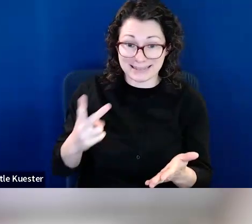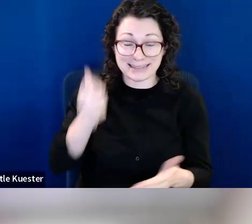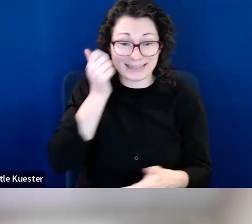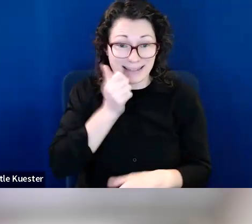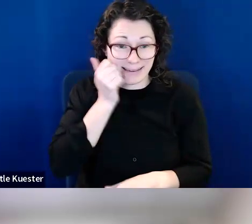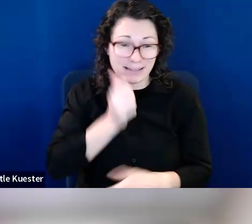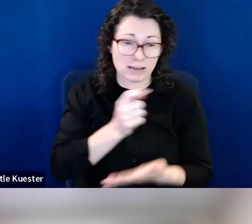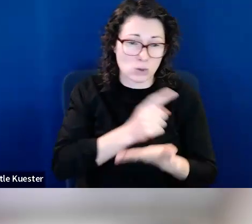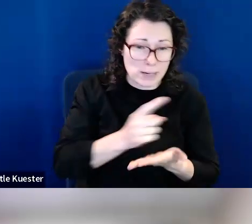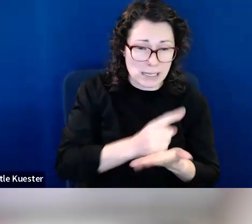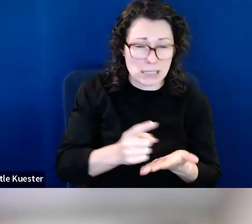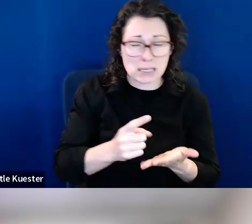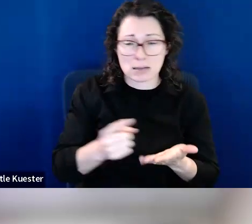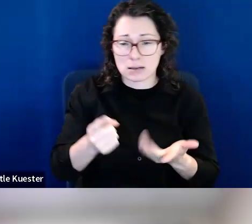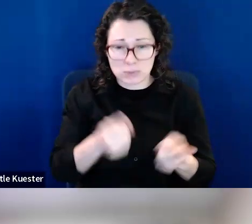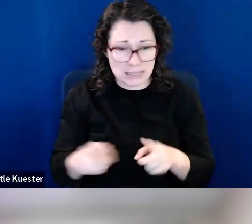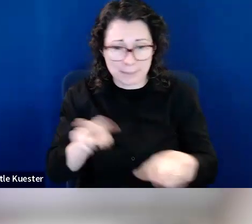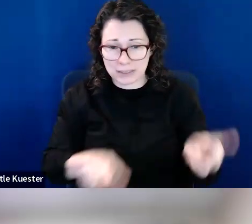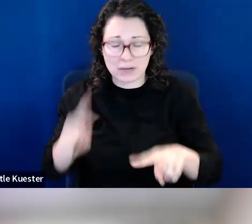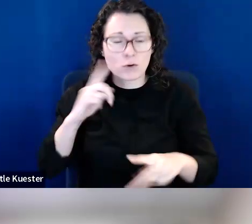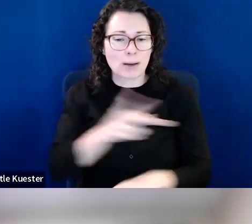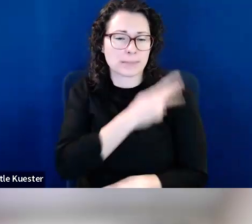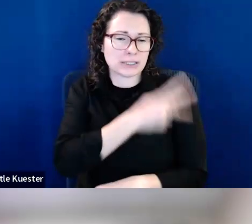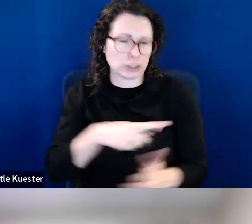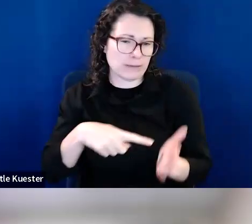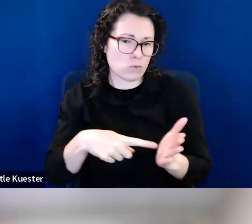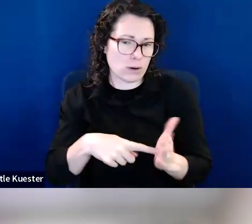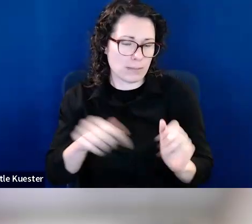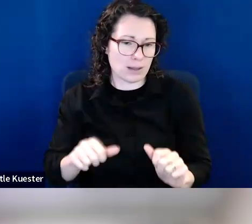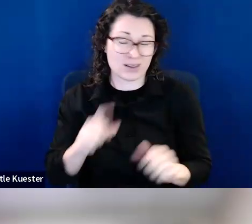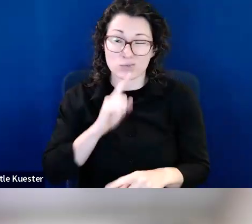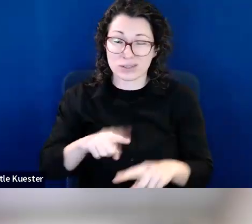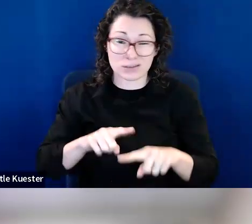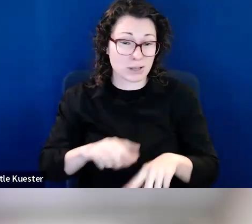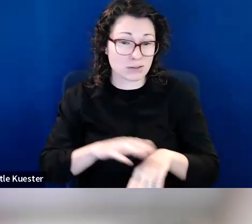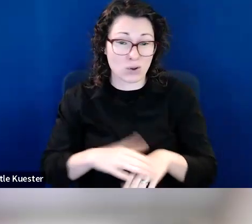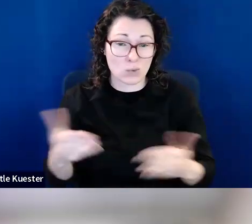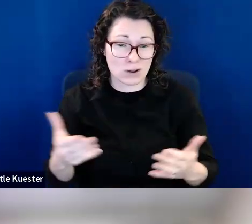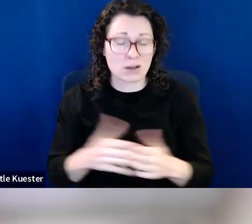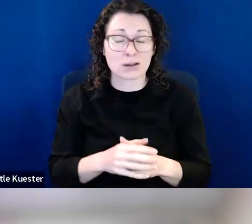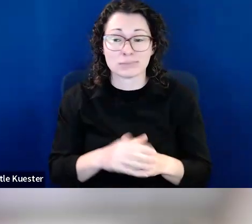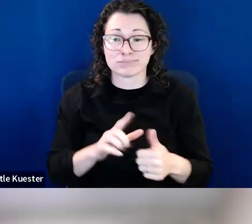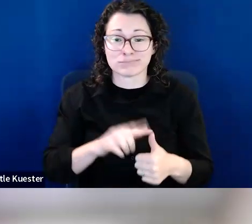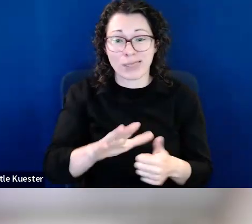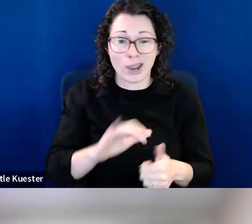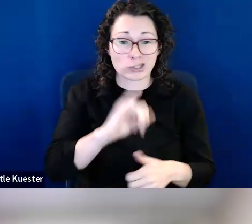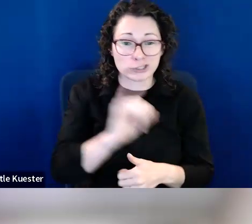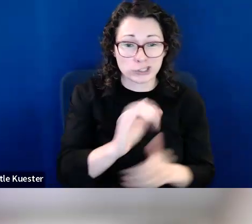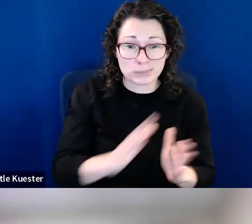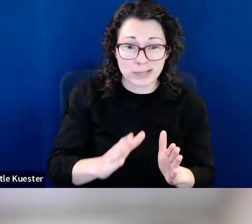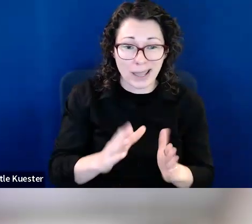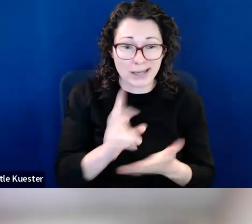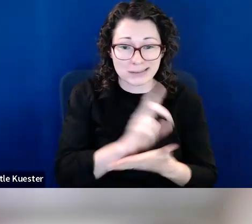basis as far as patient affordability. So much of it depends on uh plan design and those plan